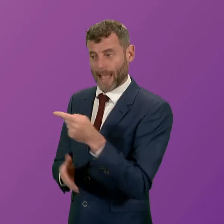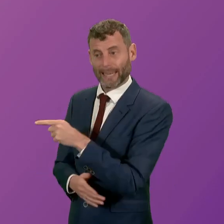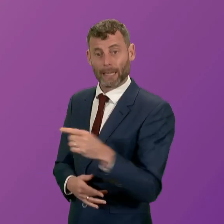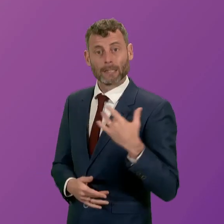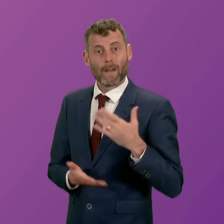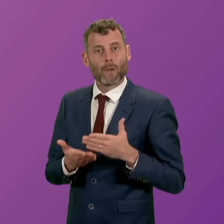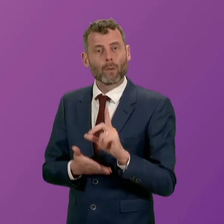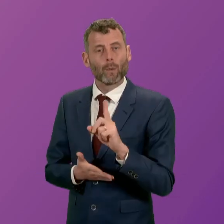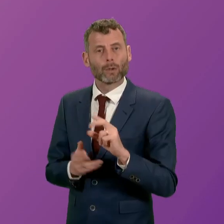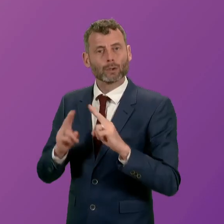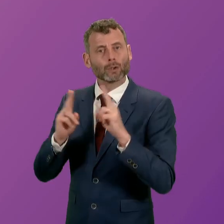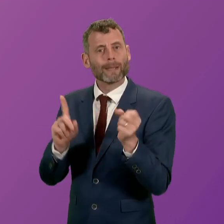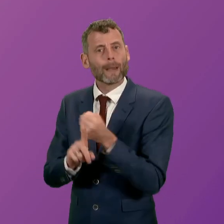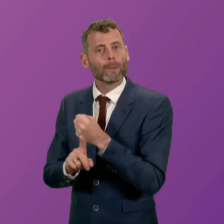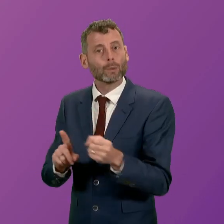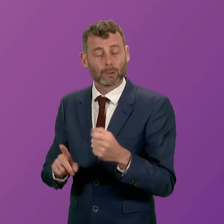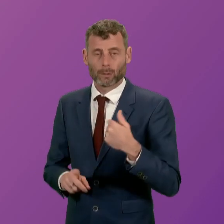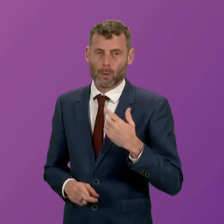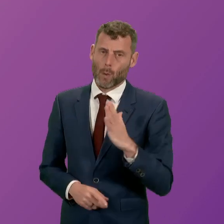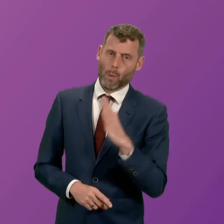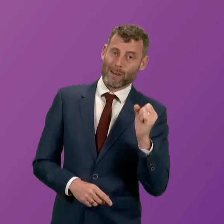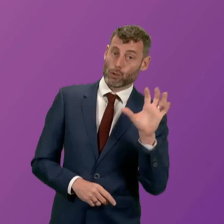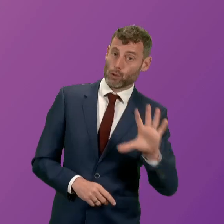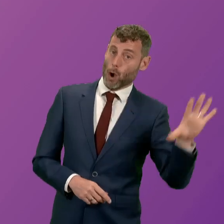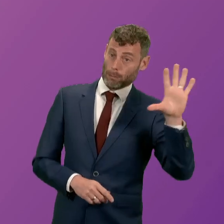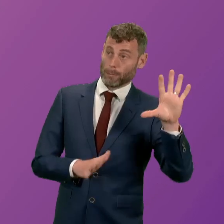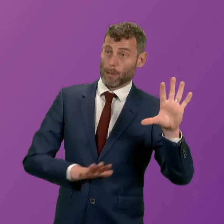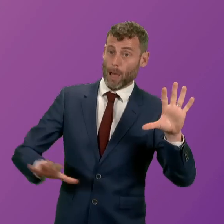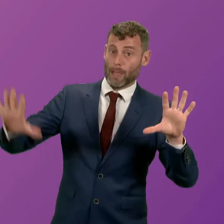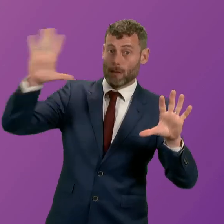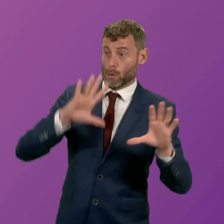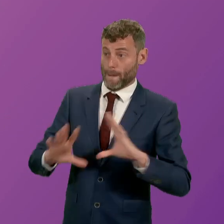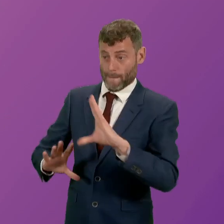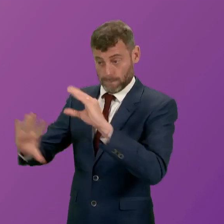abuse from my West Scotland region and from across the country. Many of those brave women